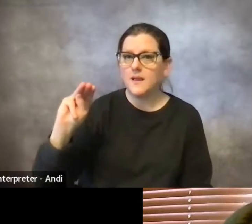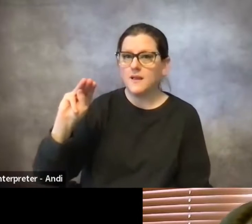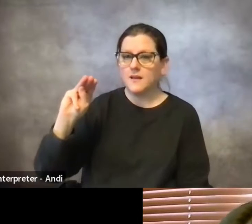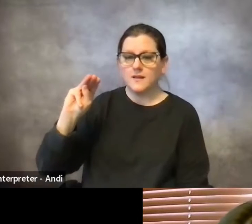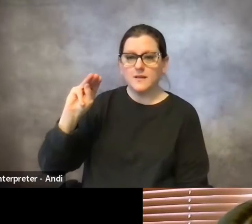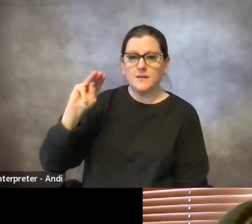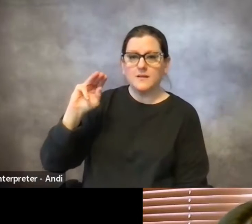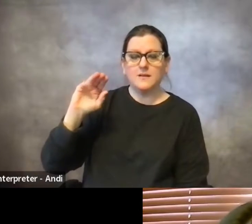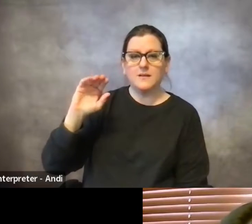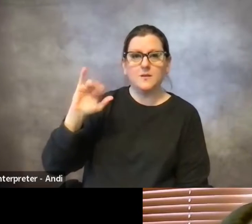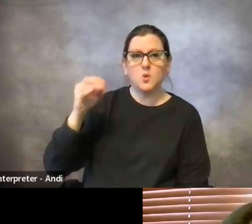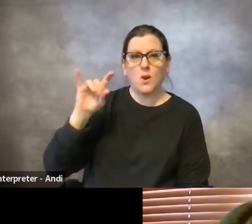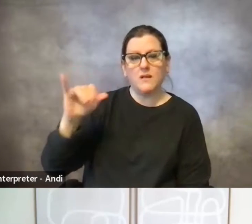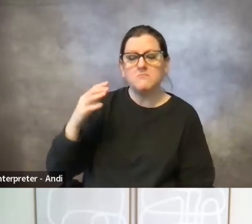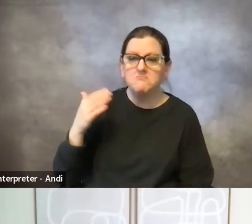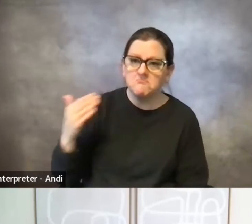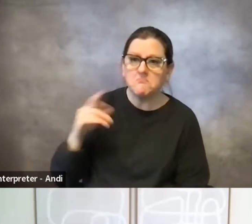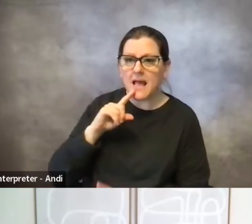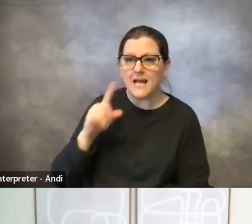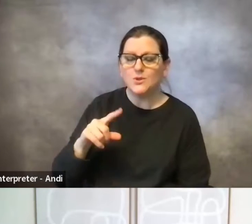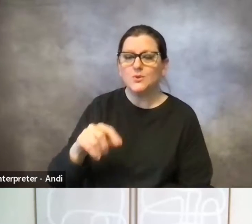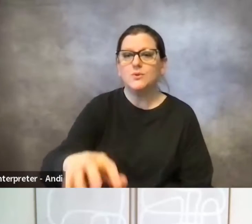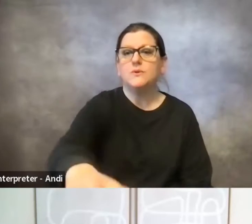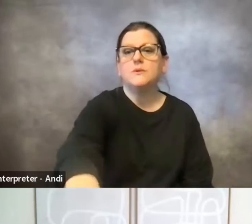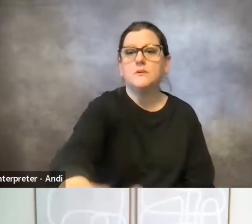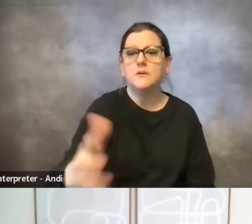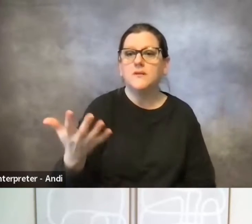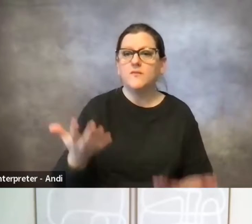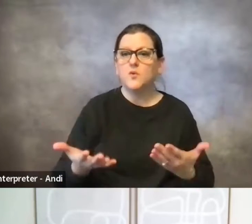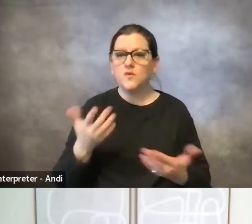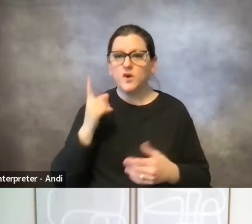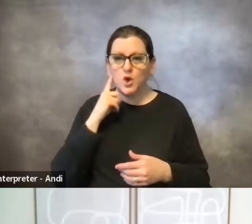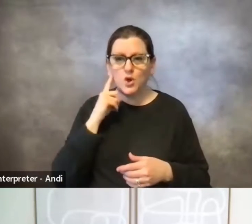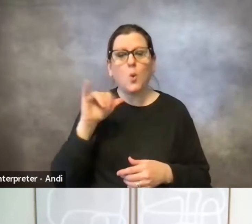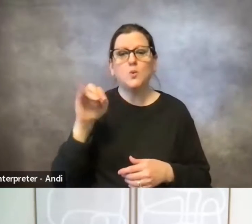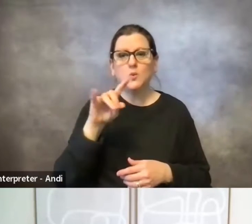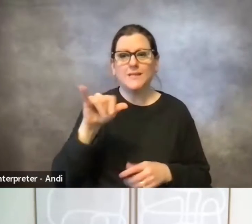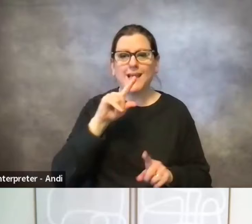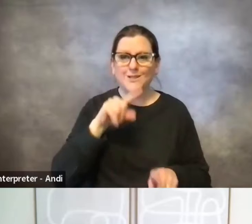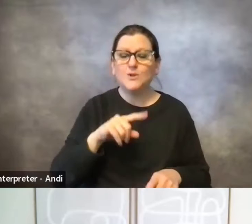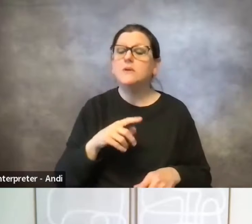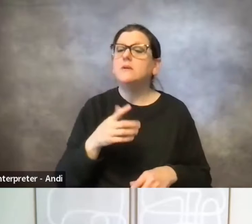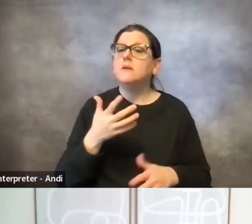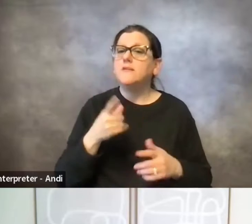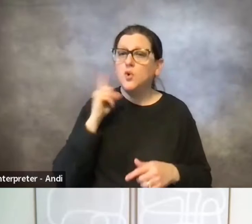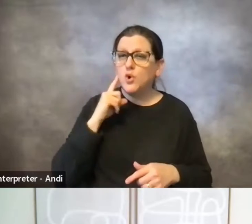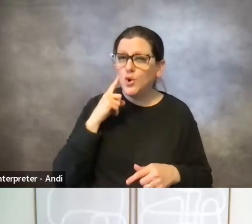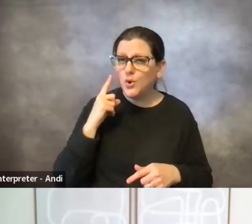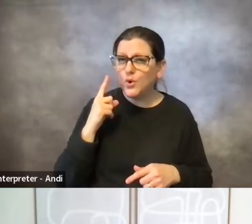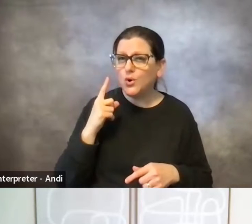of other folks as well. So we're really grateful to the effort that has happened with the Bureau of Justice Assistance